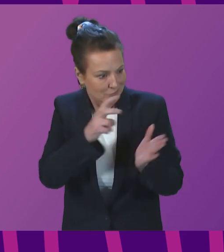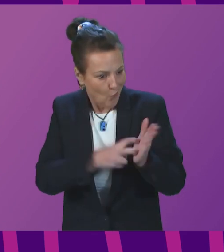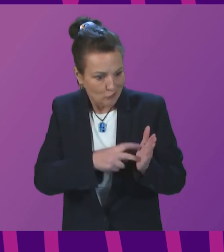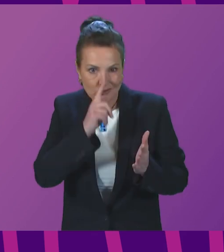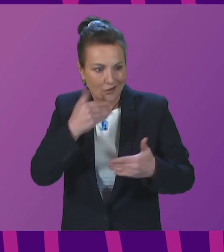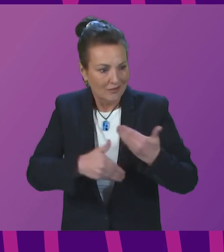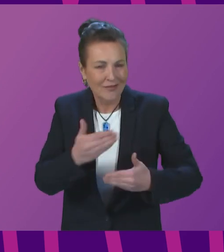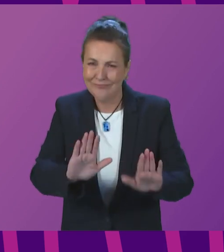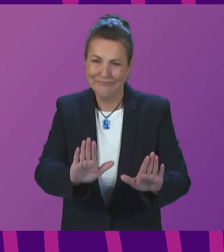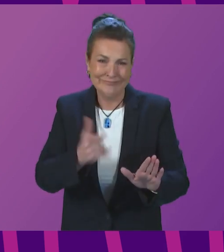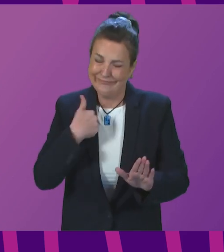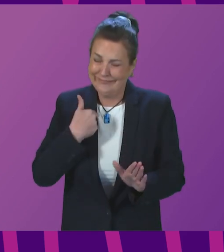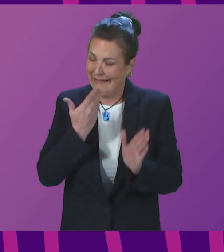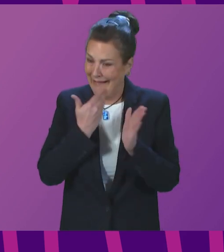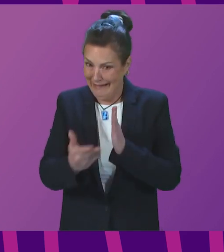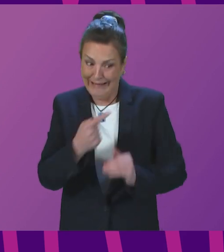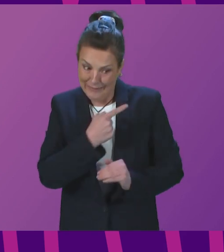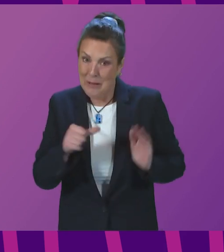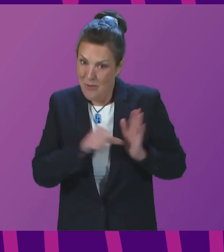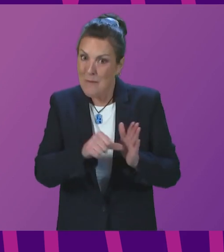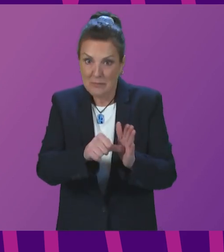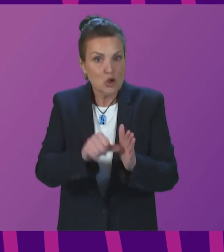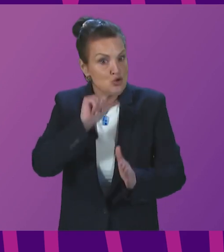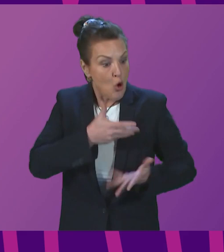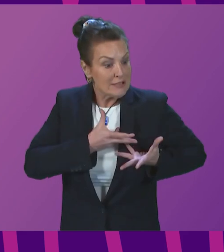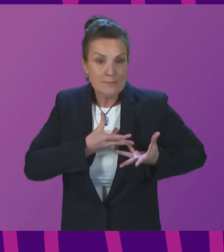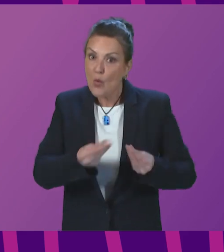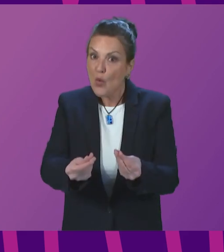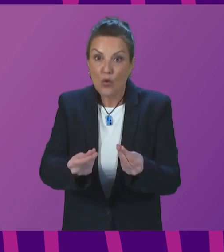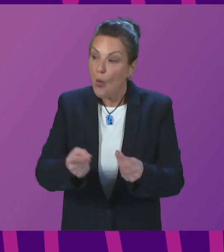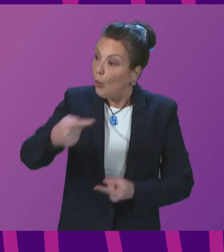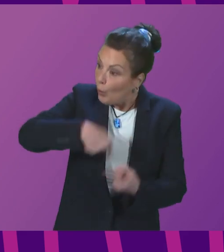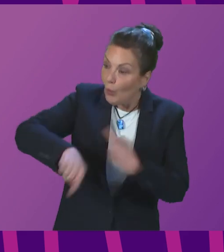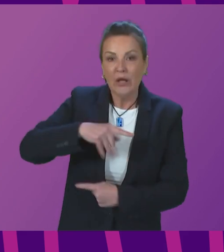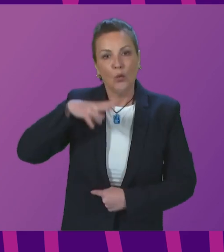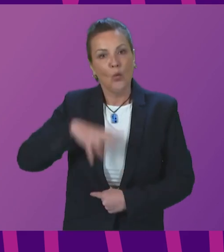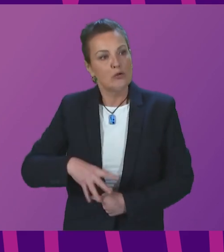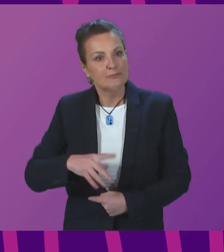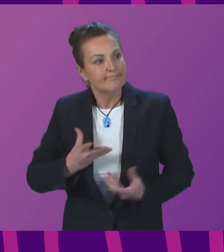It clearly has not gone the way that anybody would have wanted it to.